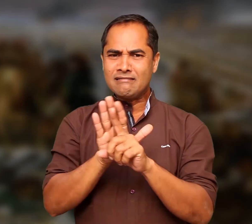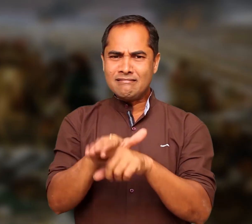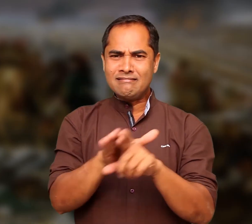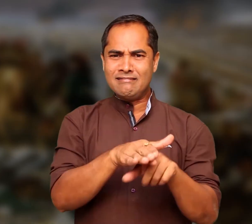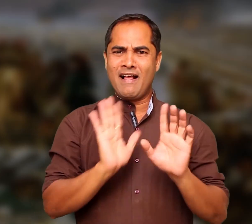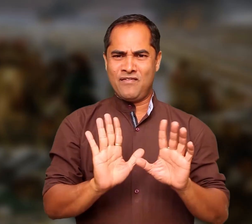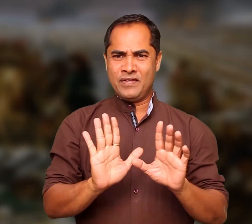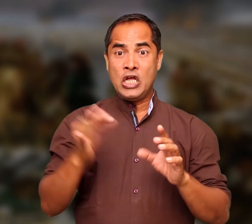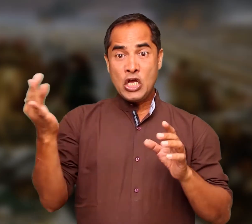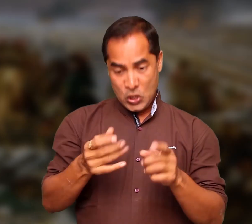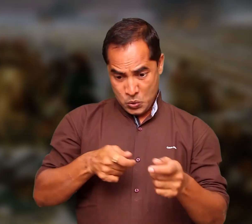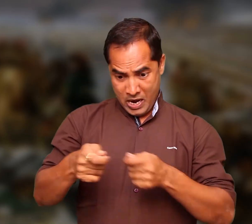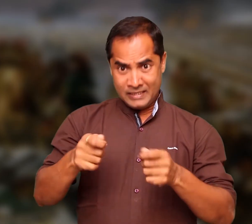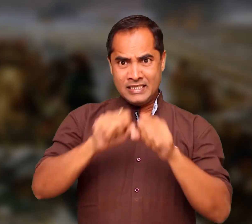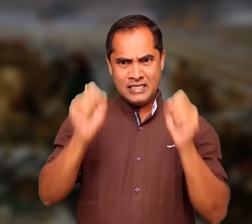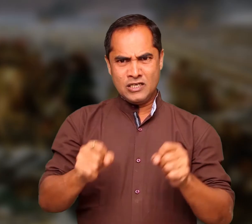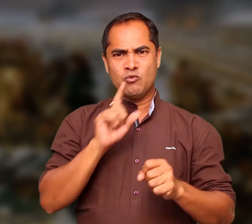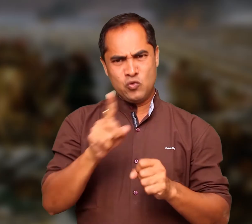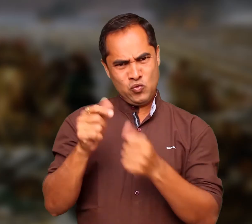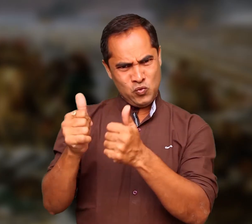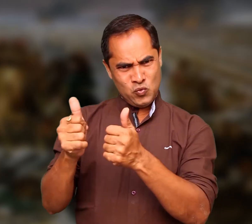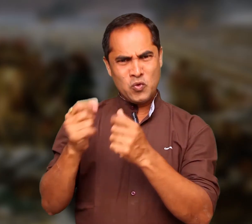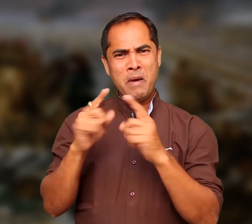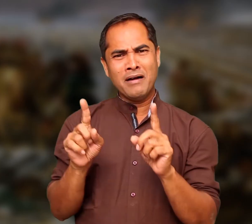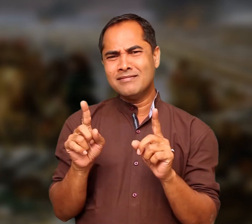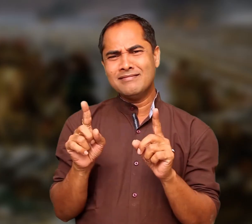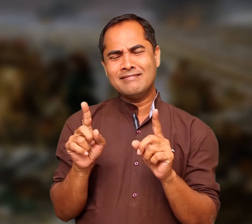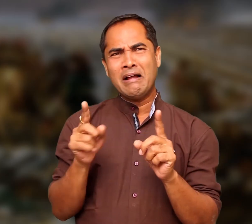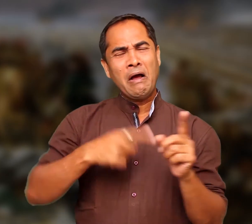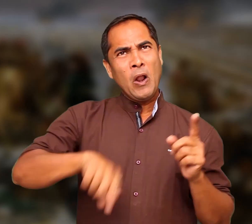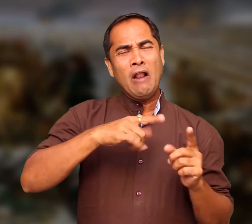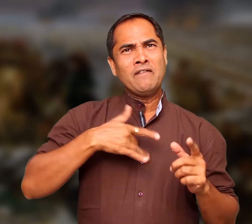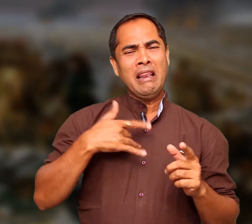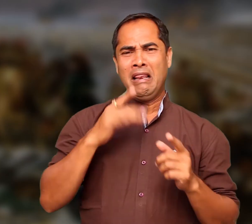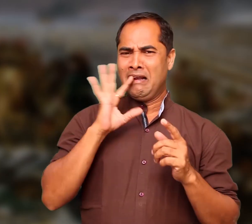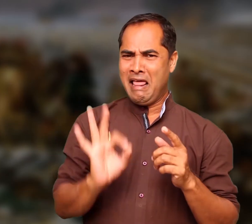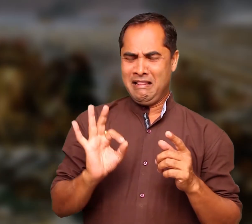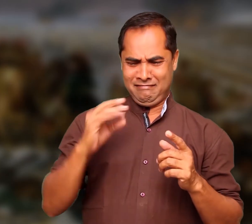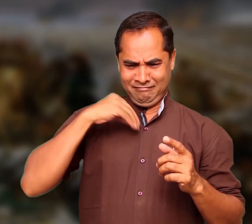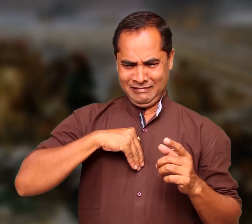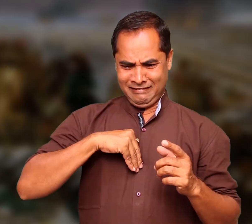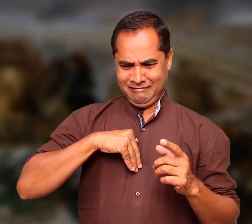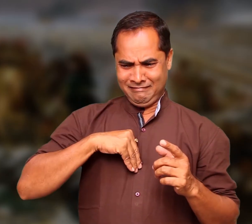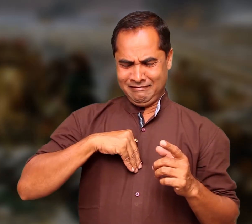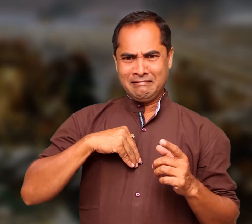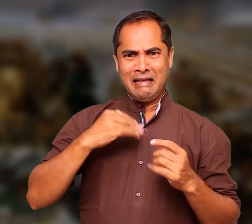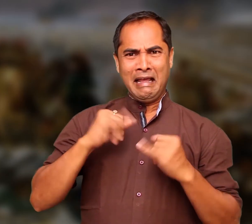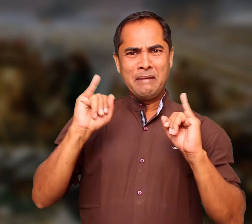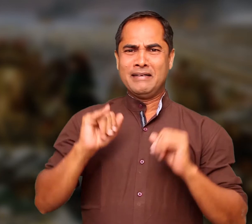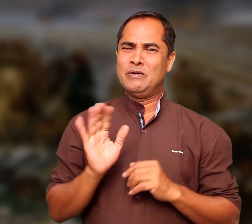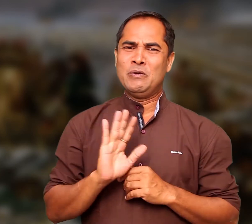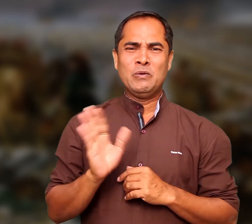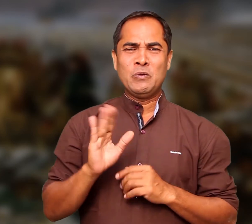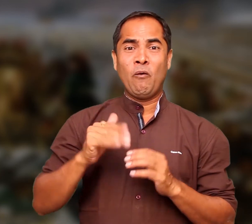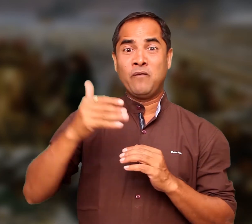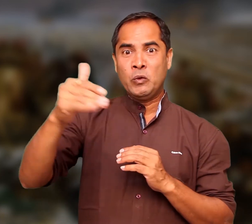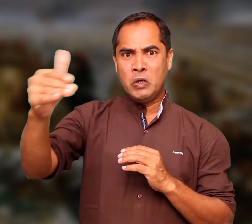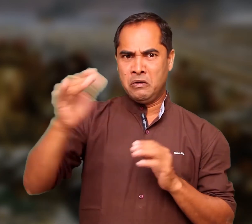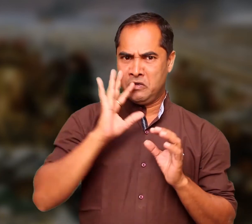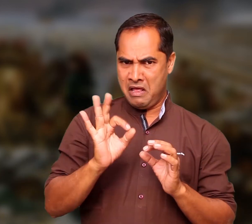oppression. Their ideals were good but people felt that their system was not